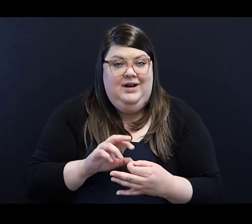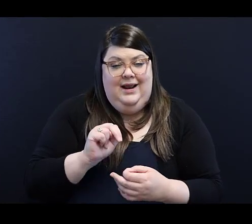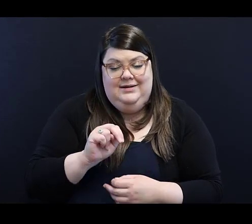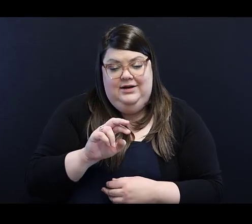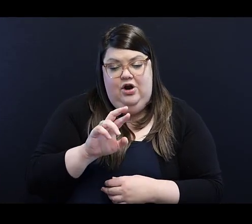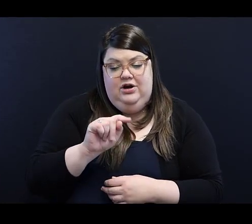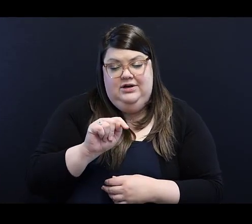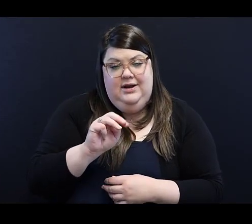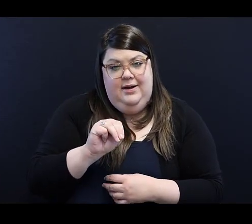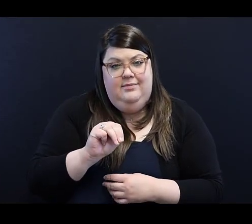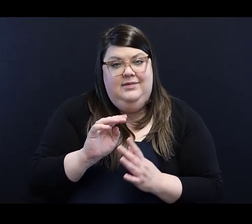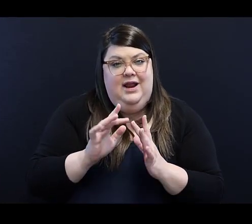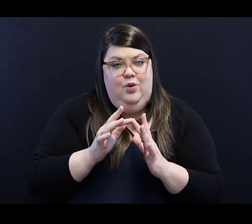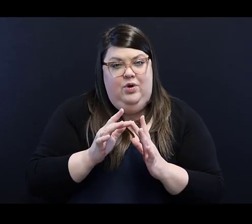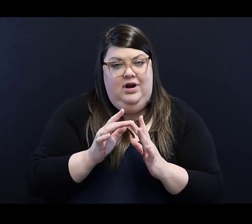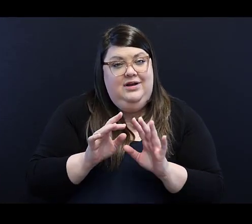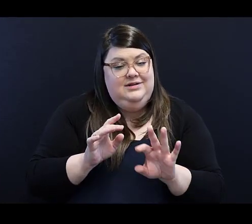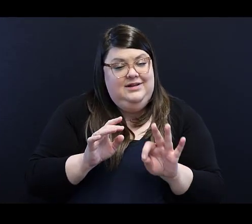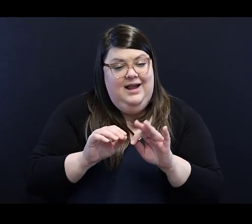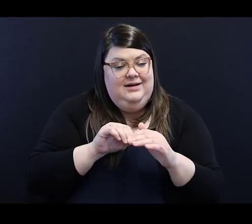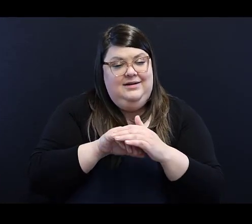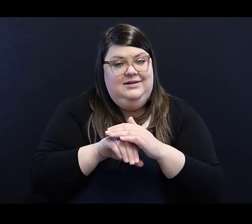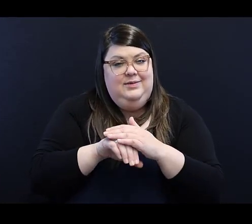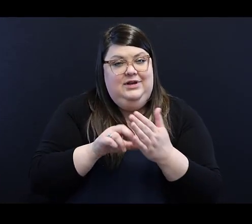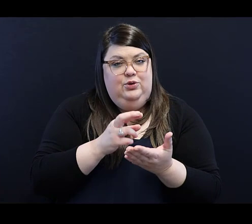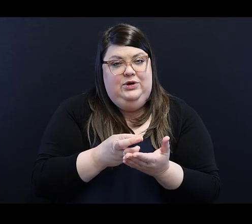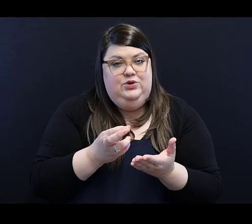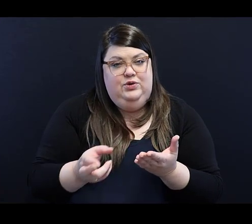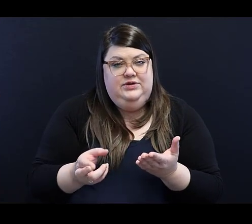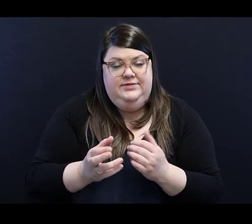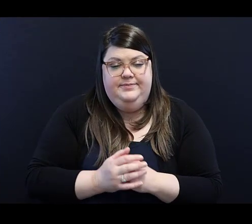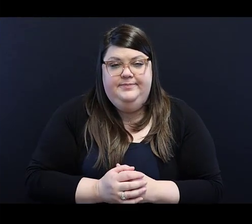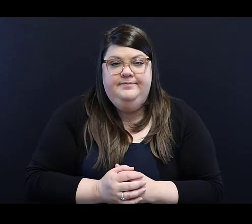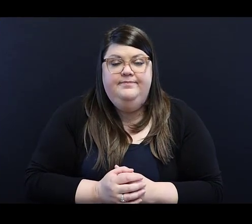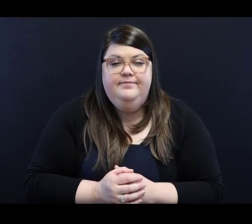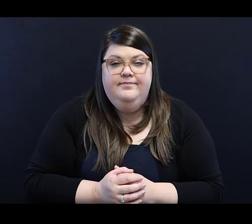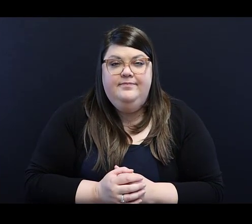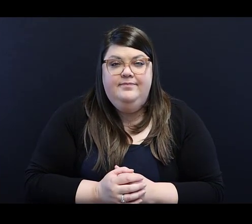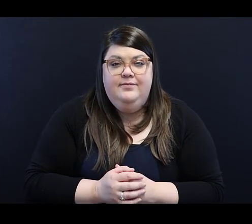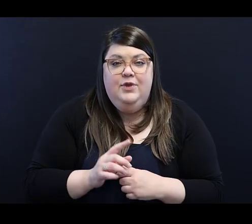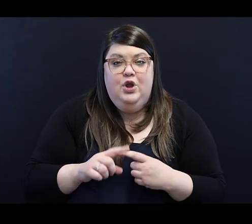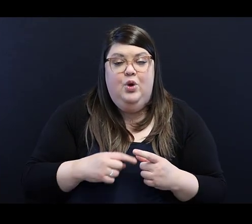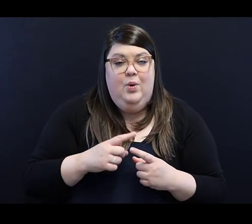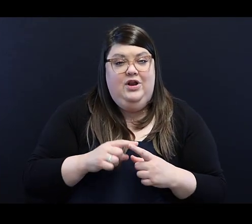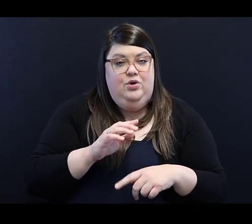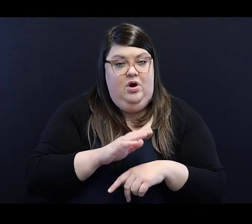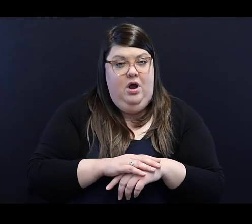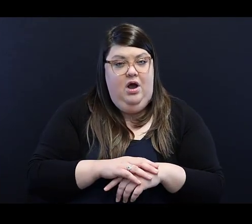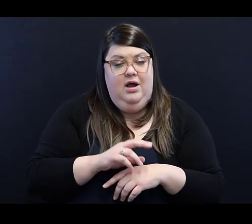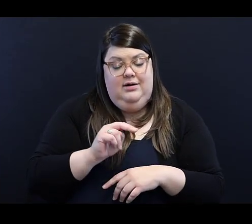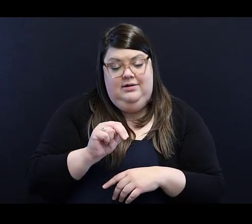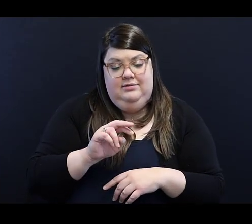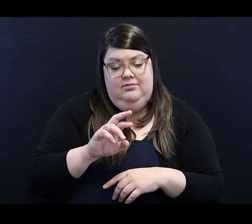Network. Select Accessibility Resources. Once you are on the NCRTM accessibility